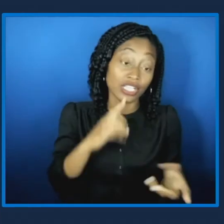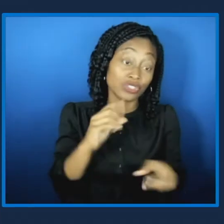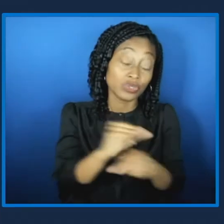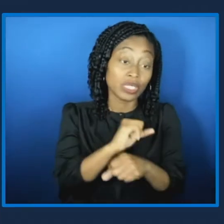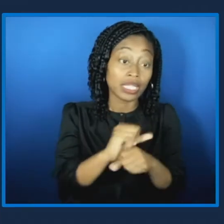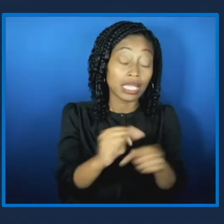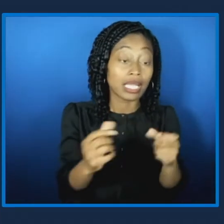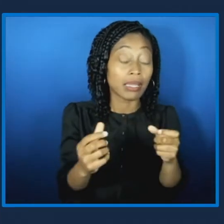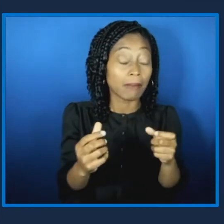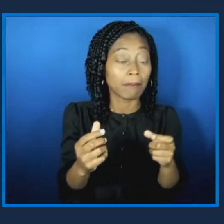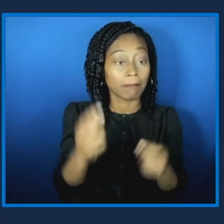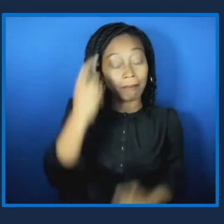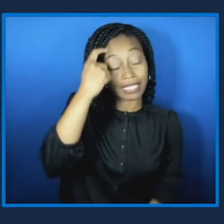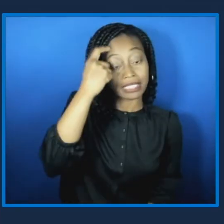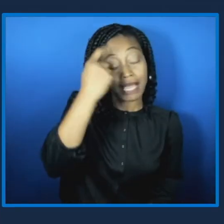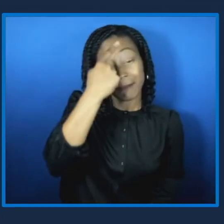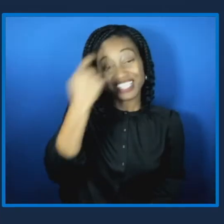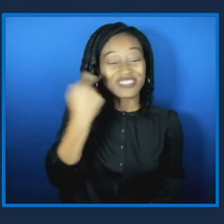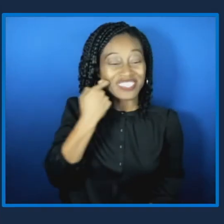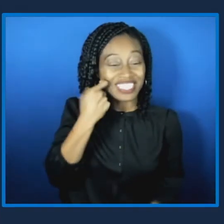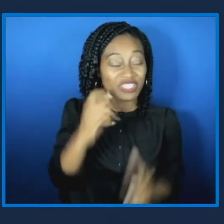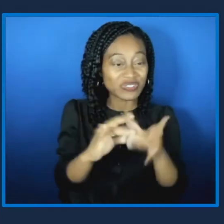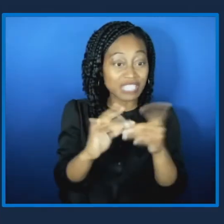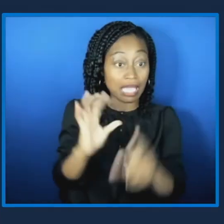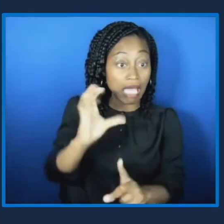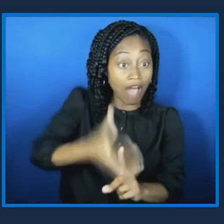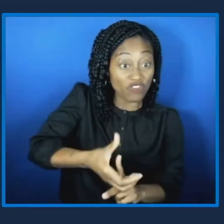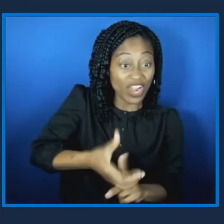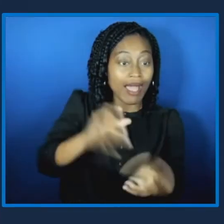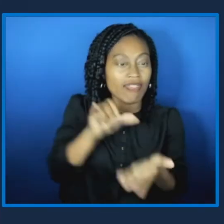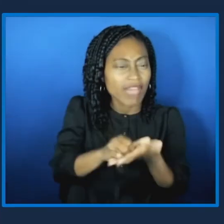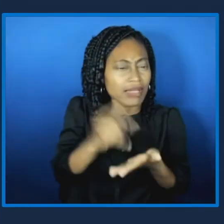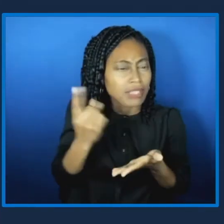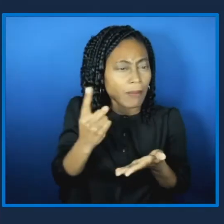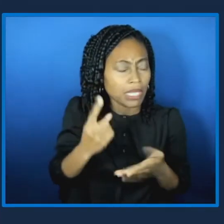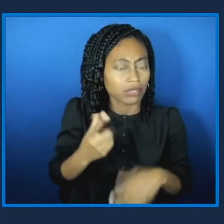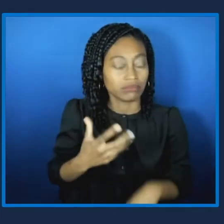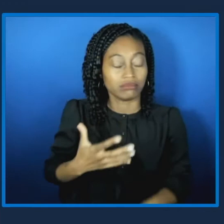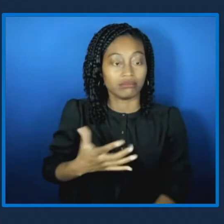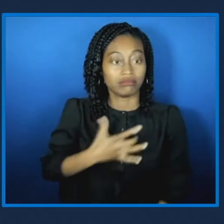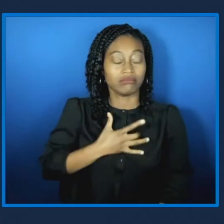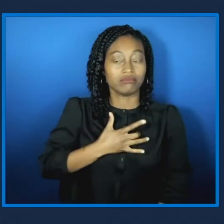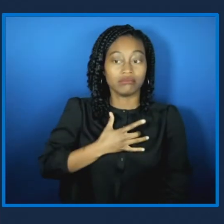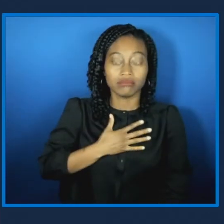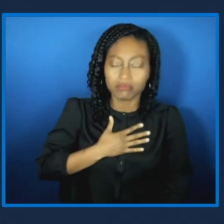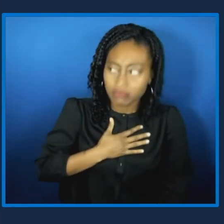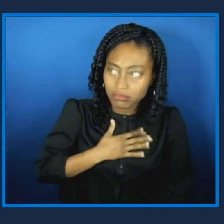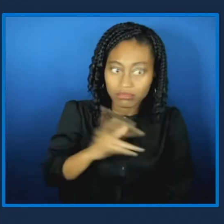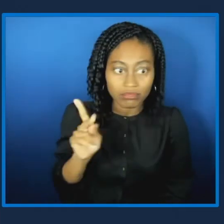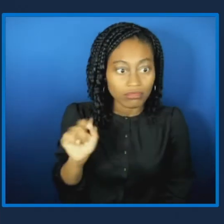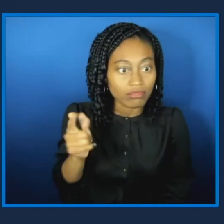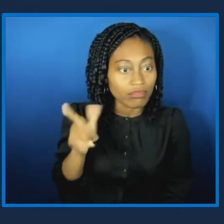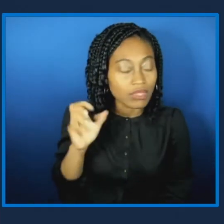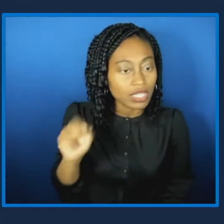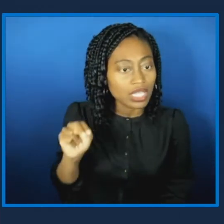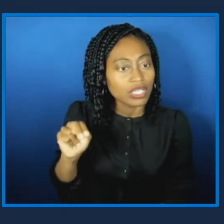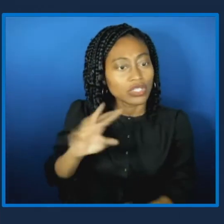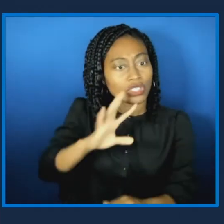because that is something that for me, was really powerful to hear Kathleen talk about her experience with covering